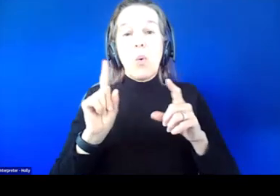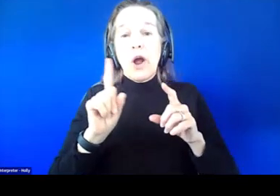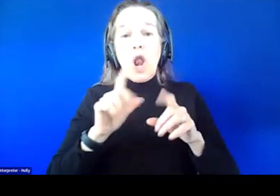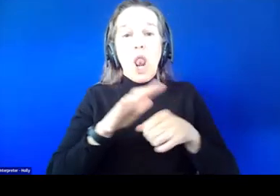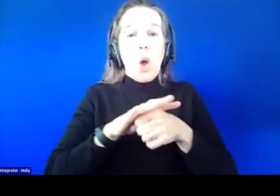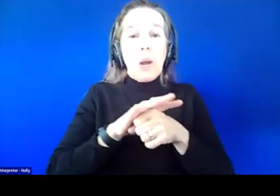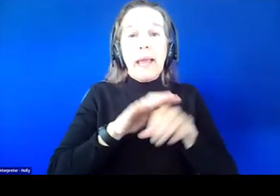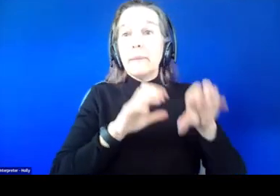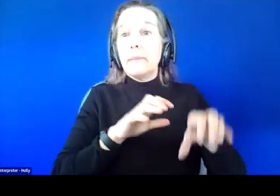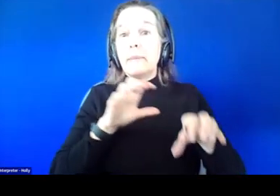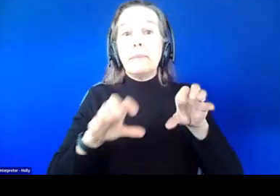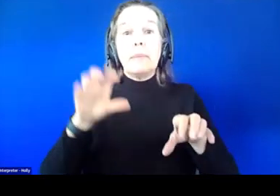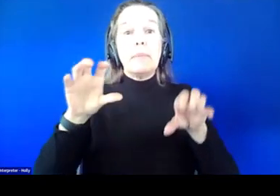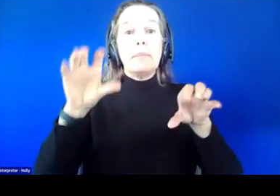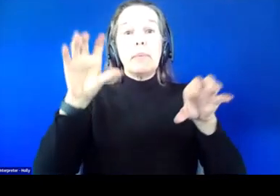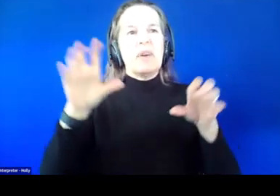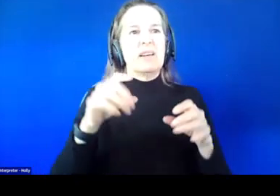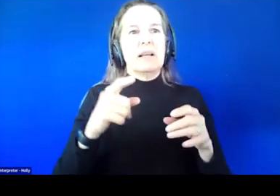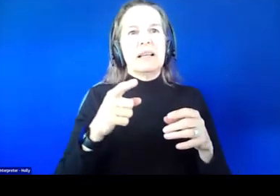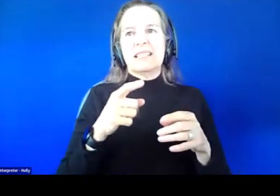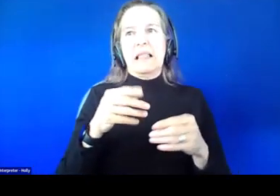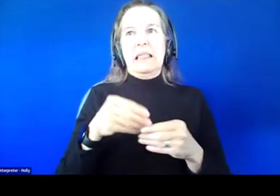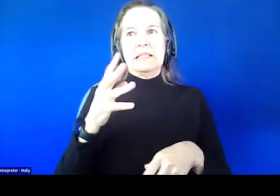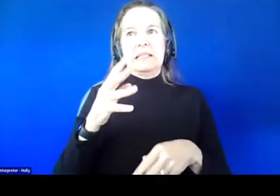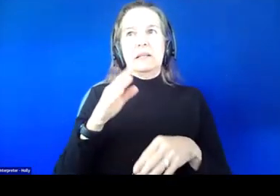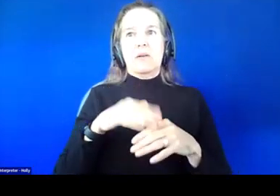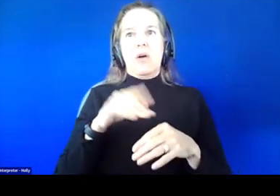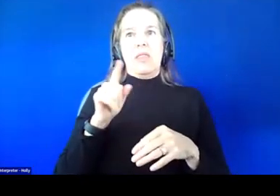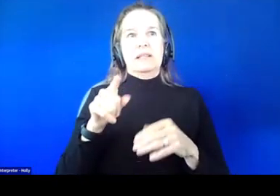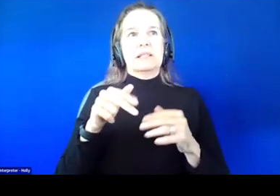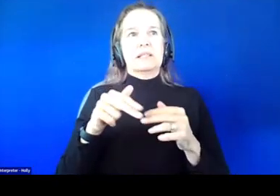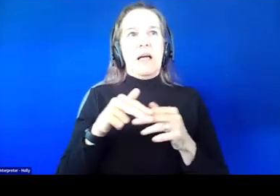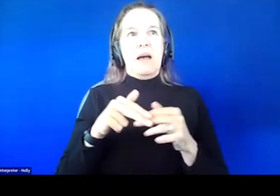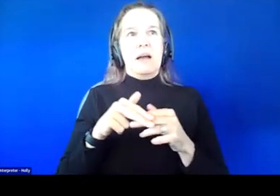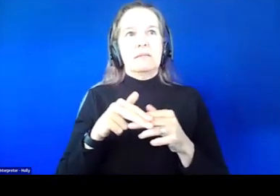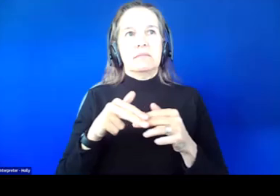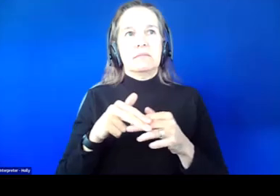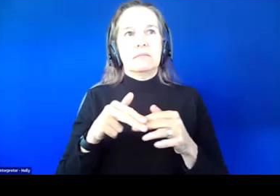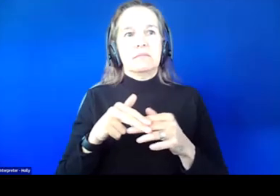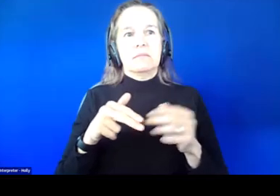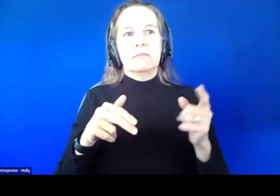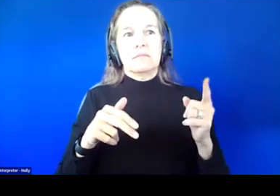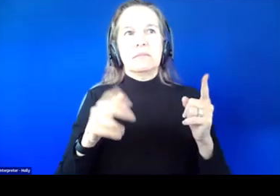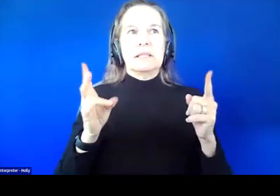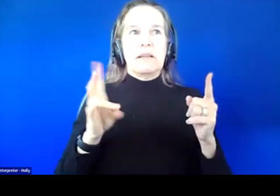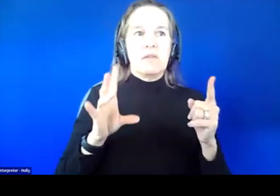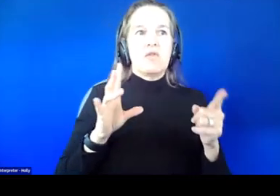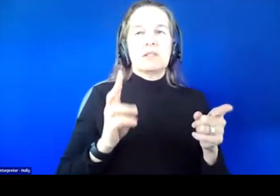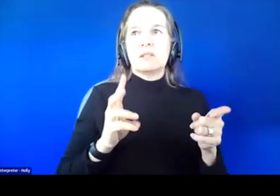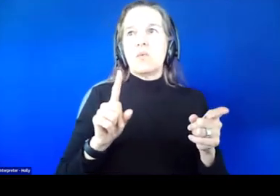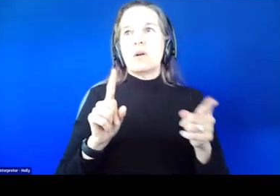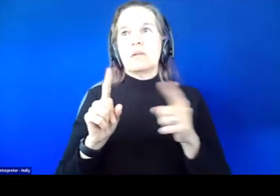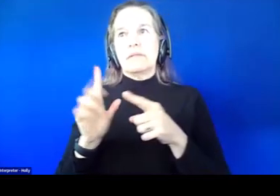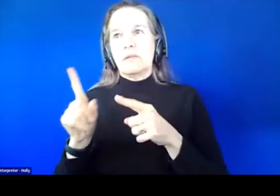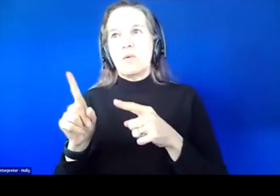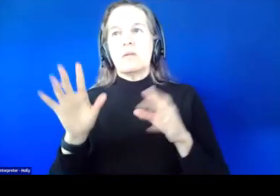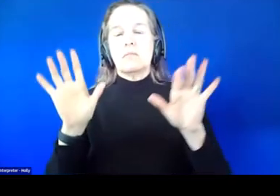region is kind of listed here on the slide. with the majority of our nursing facilities in